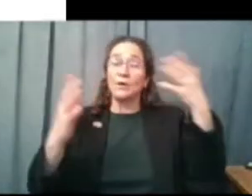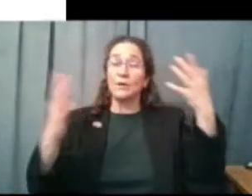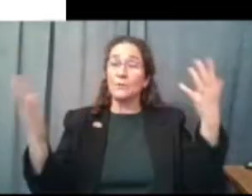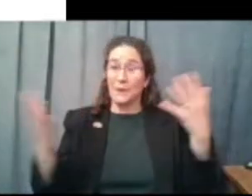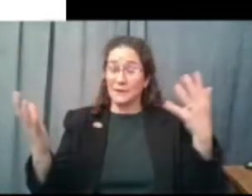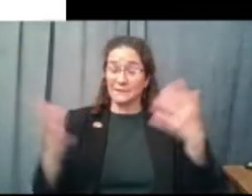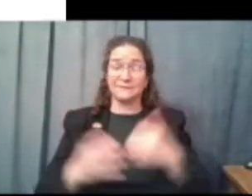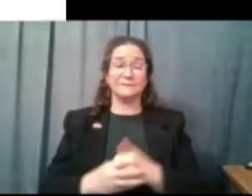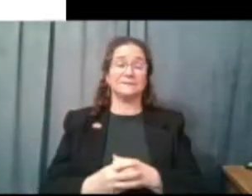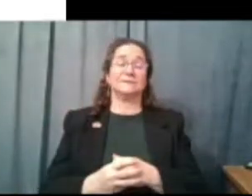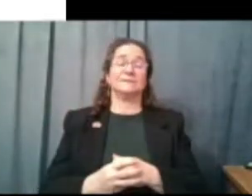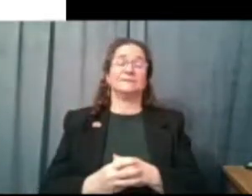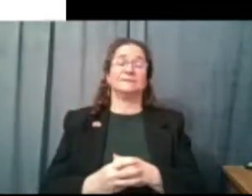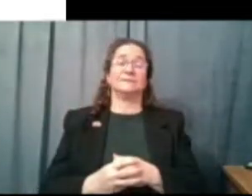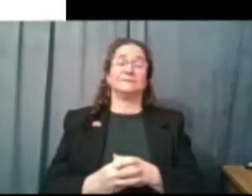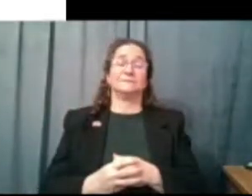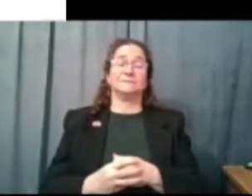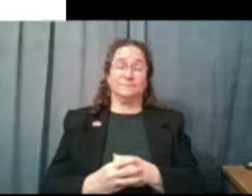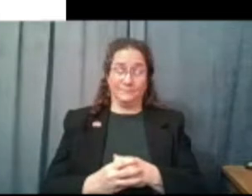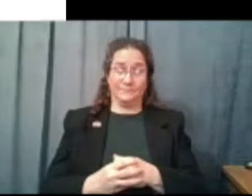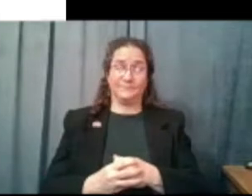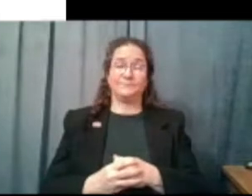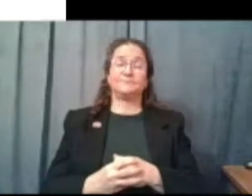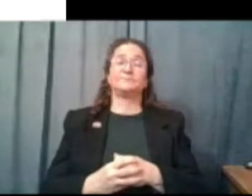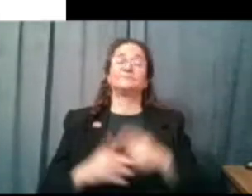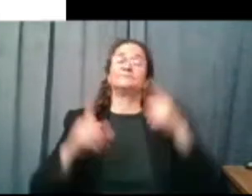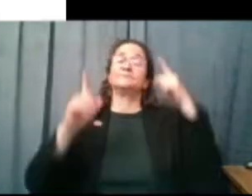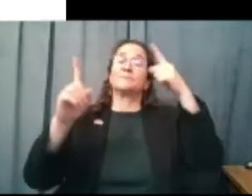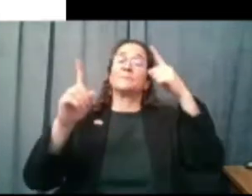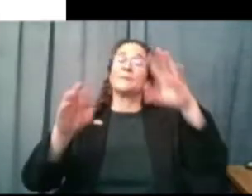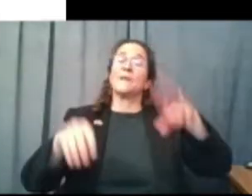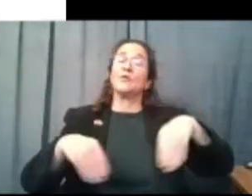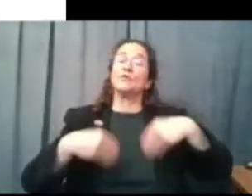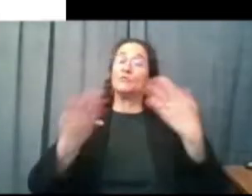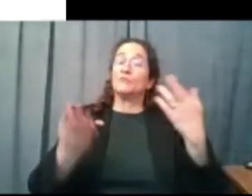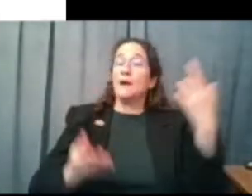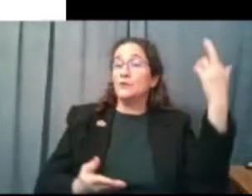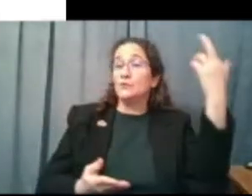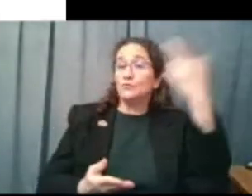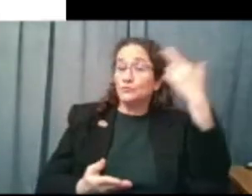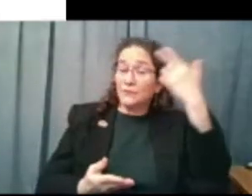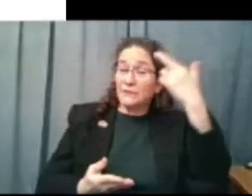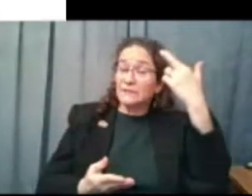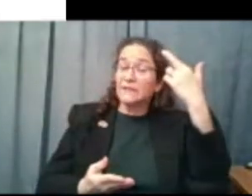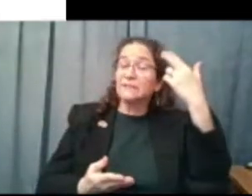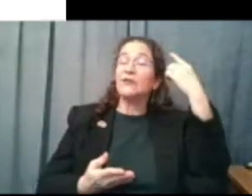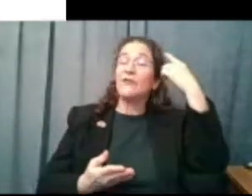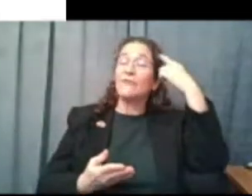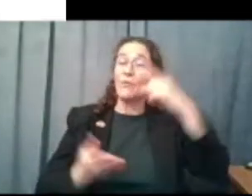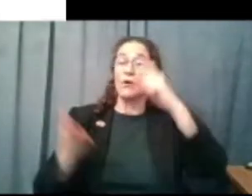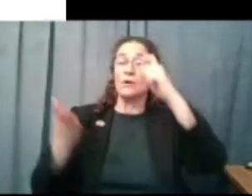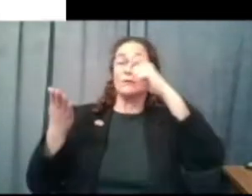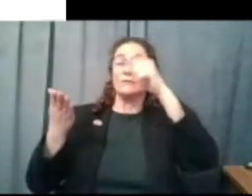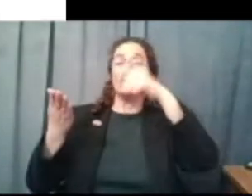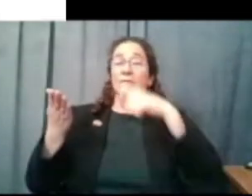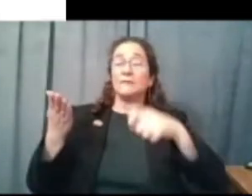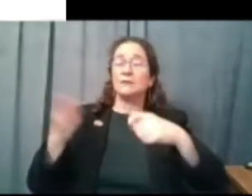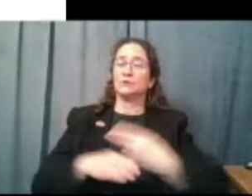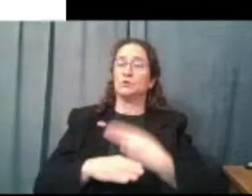The goal is to provide reasons to use checklists with students and or adults.